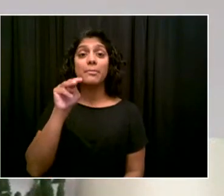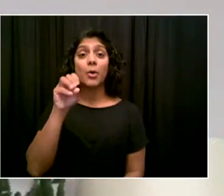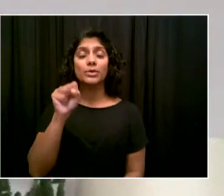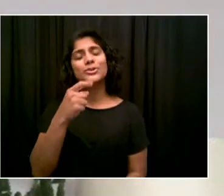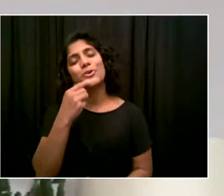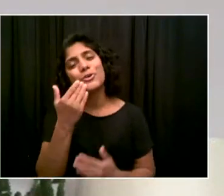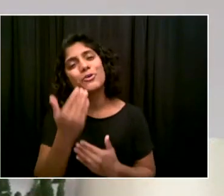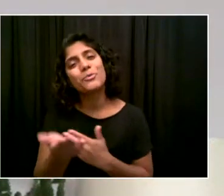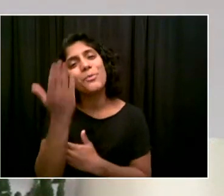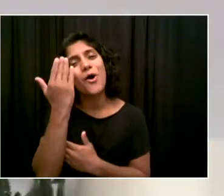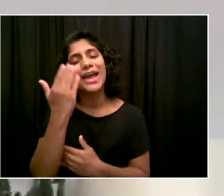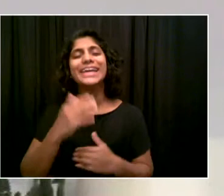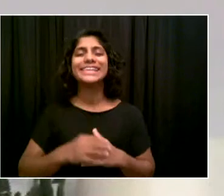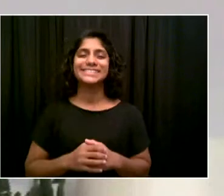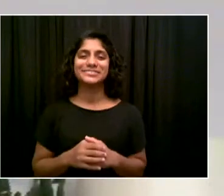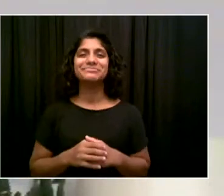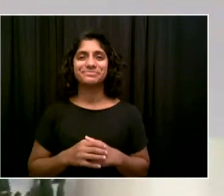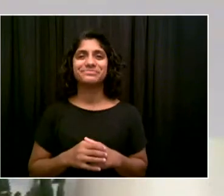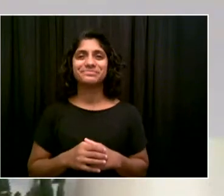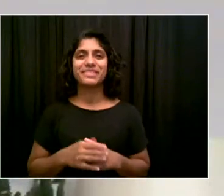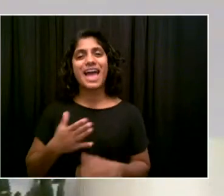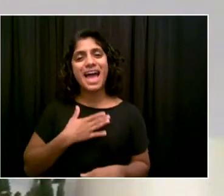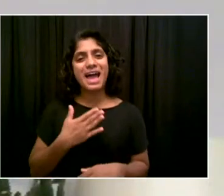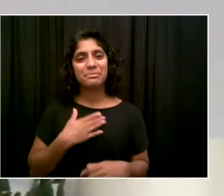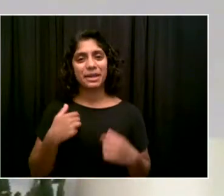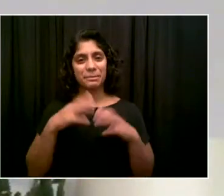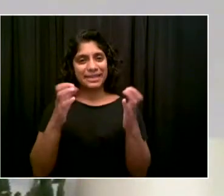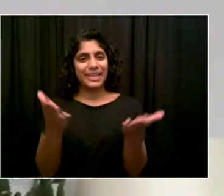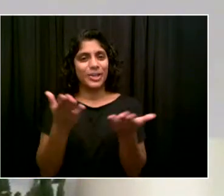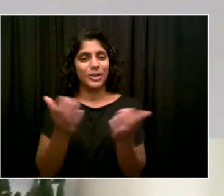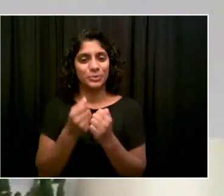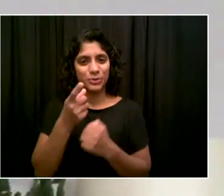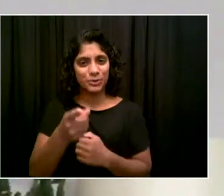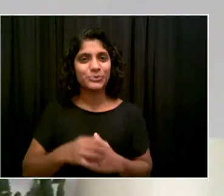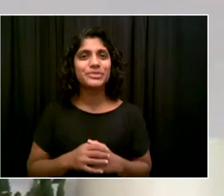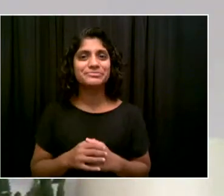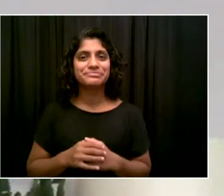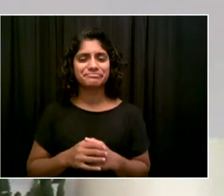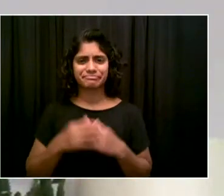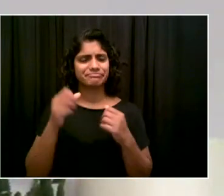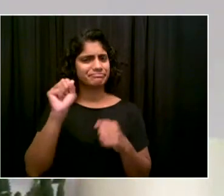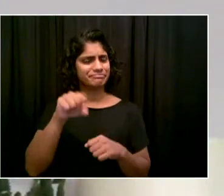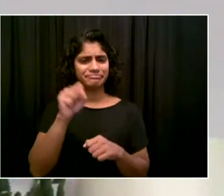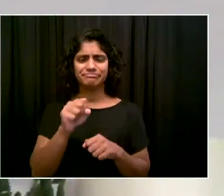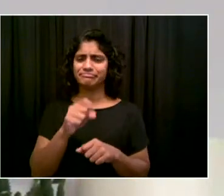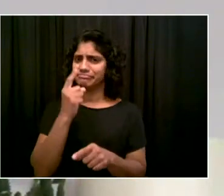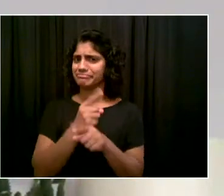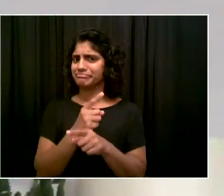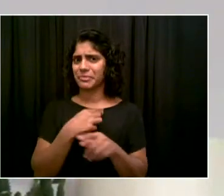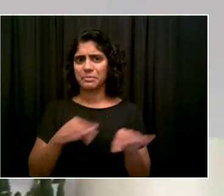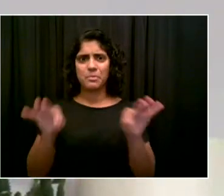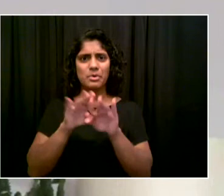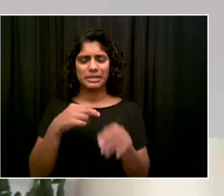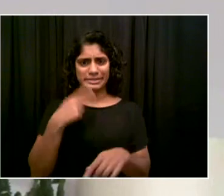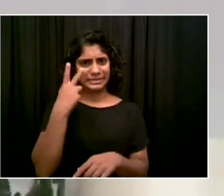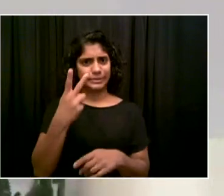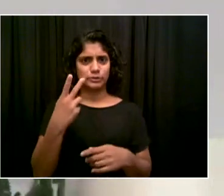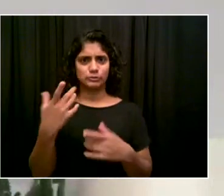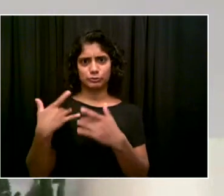MR. MAYOR, GOOD MORNING. I'M SO HAPPY TO BE BACK TO TALK